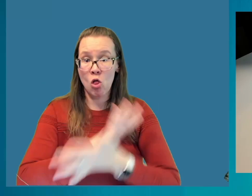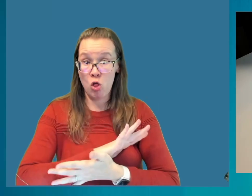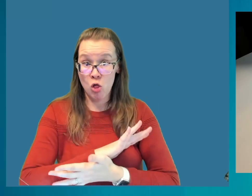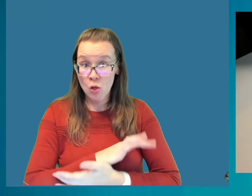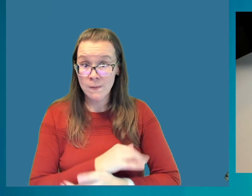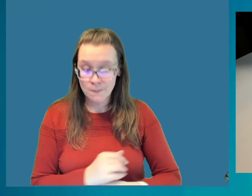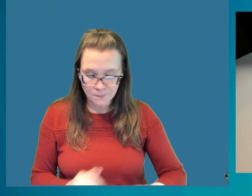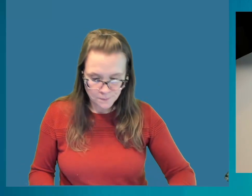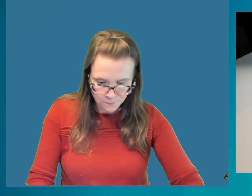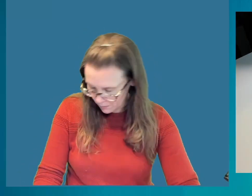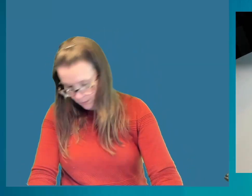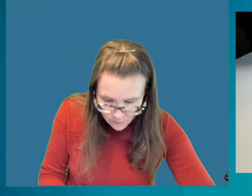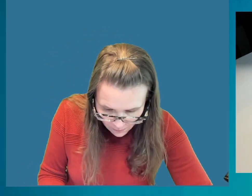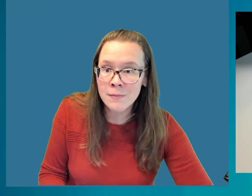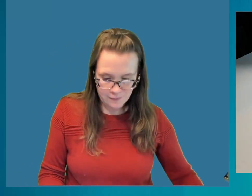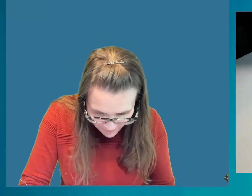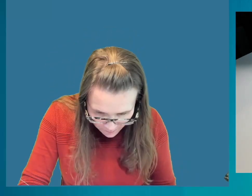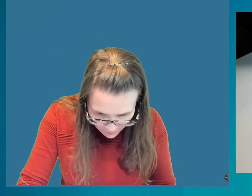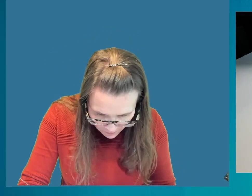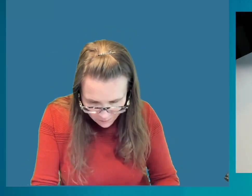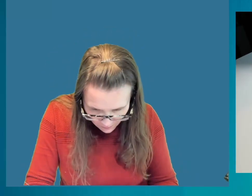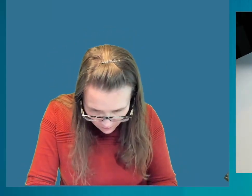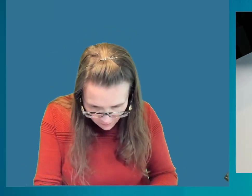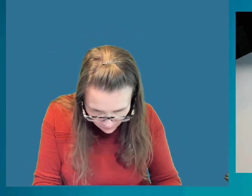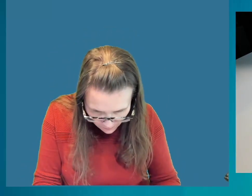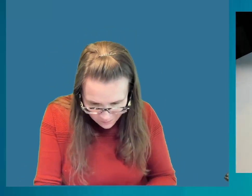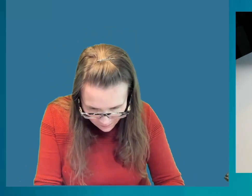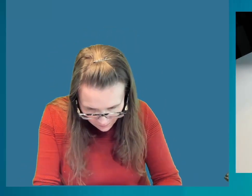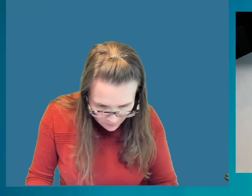and then backstitch. So you only have three layers at that point, and it's only for a